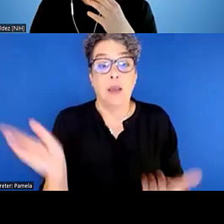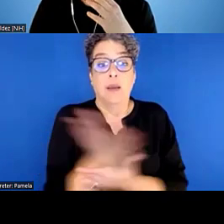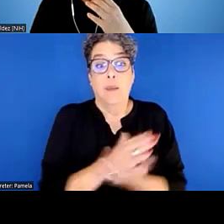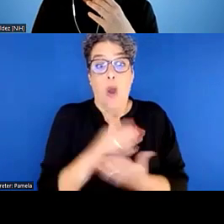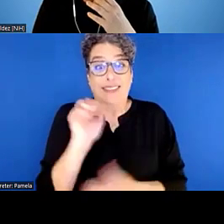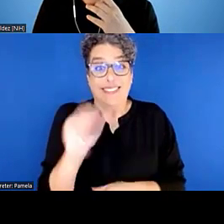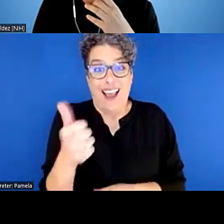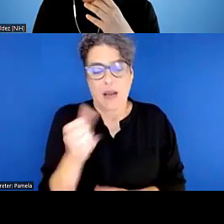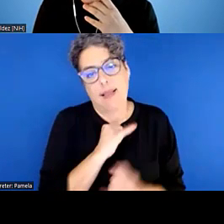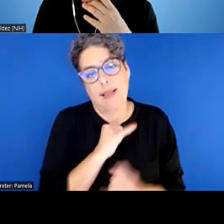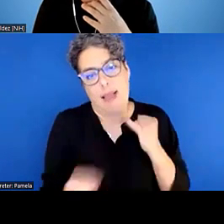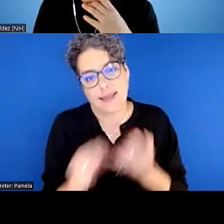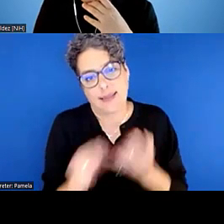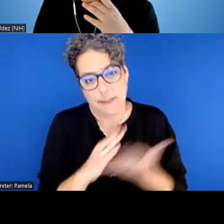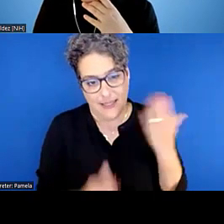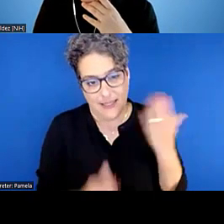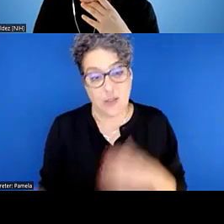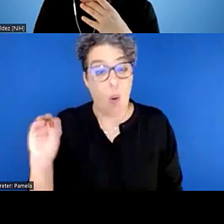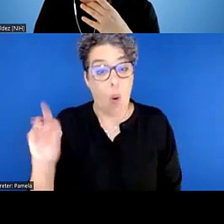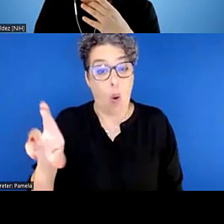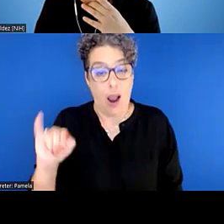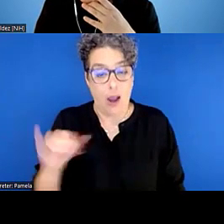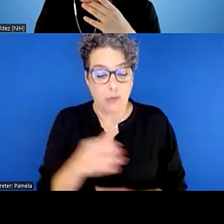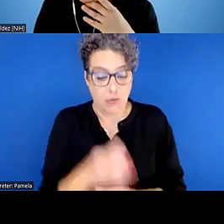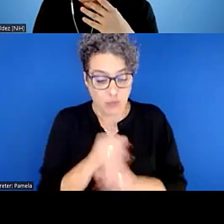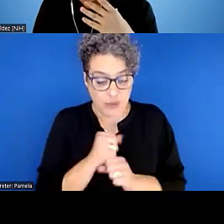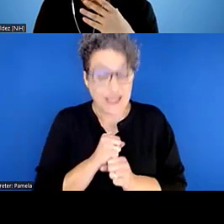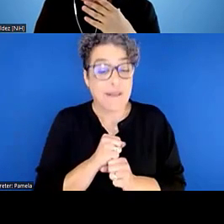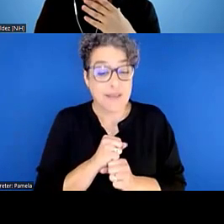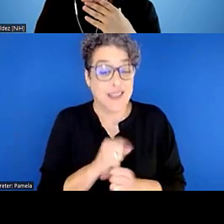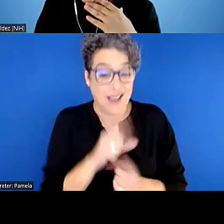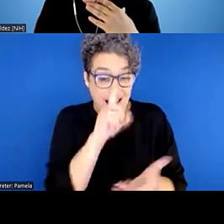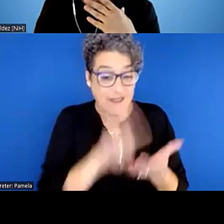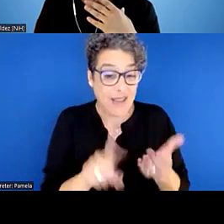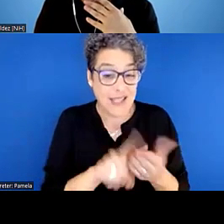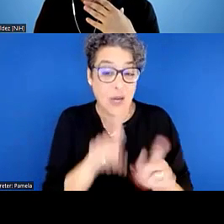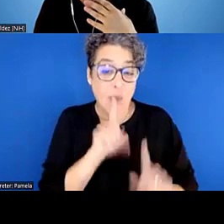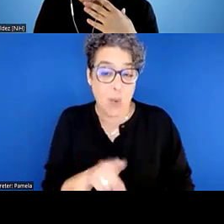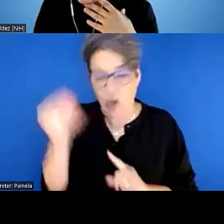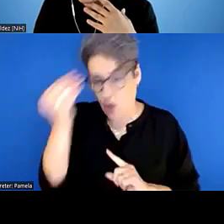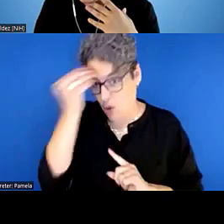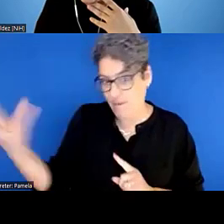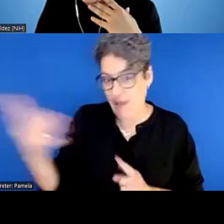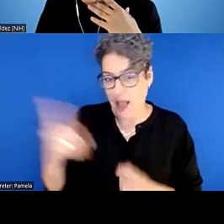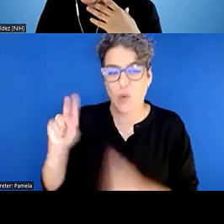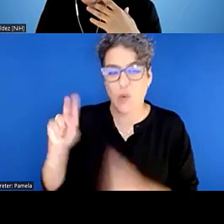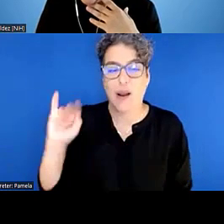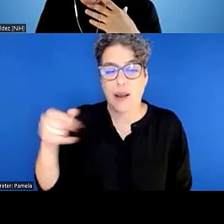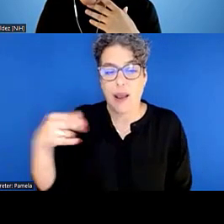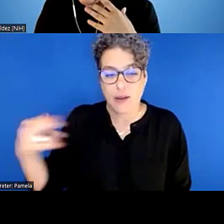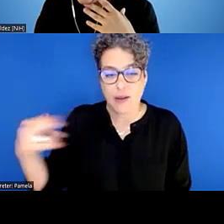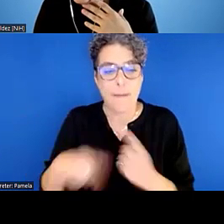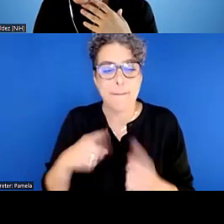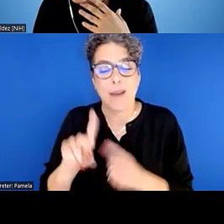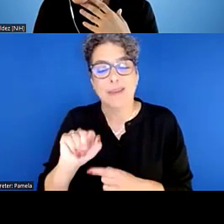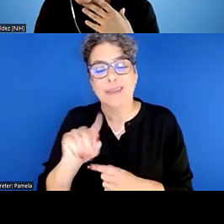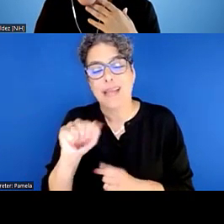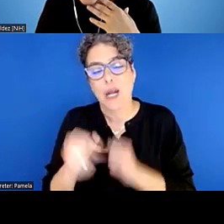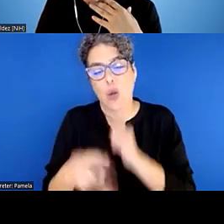So ORI receives the investigation report and notifies NIH of the data retention concerns identified by the investigation committee.